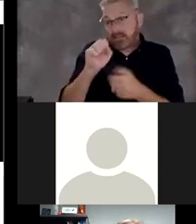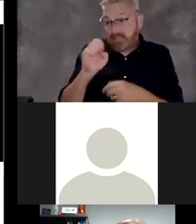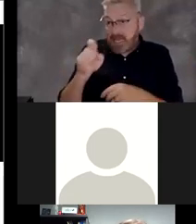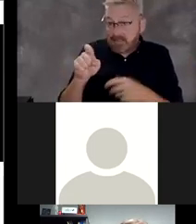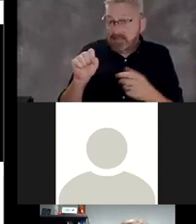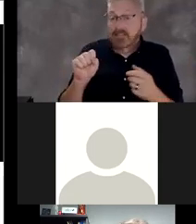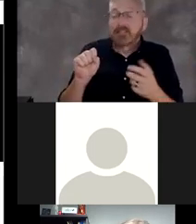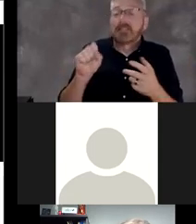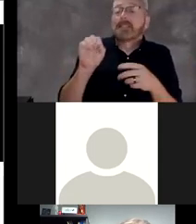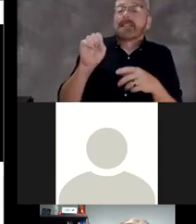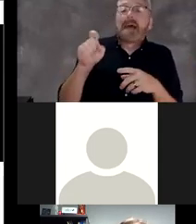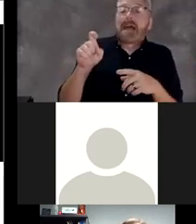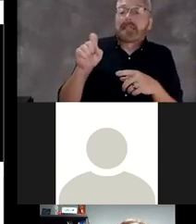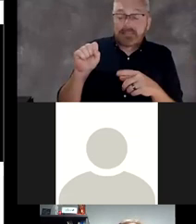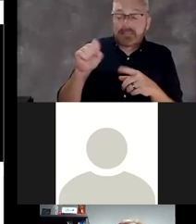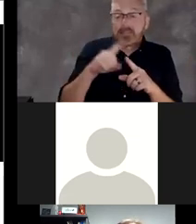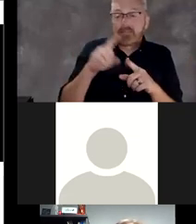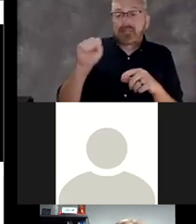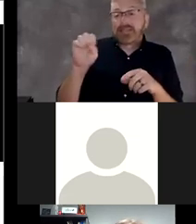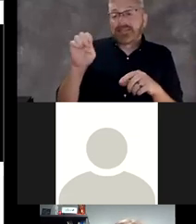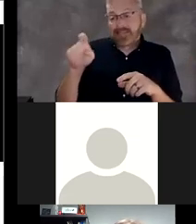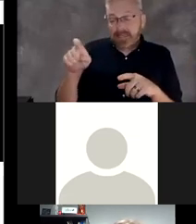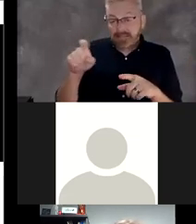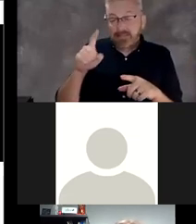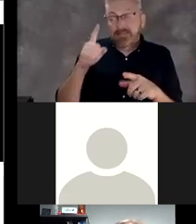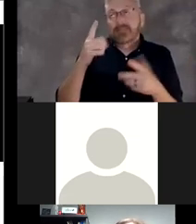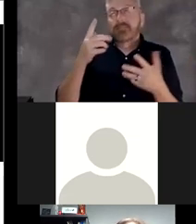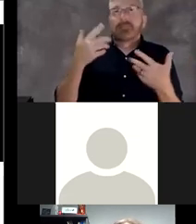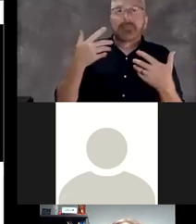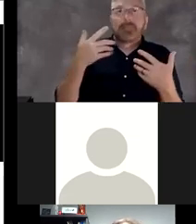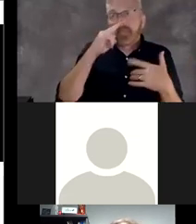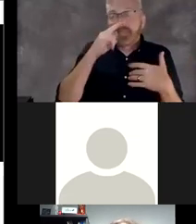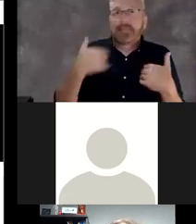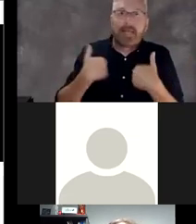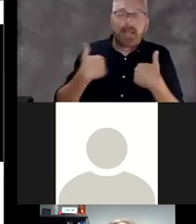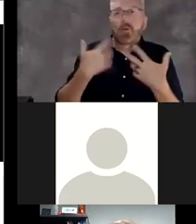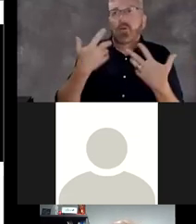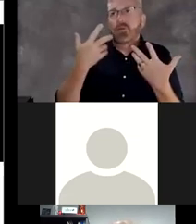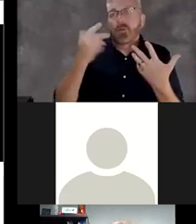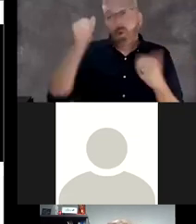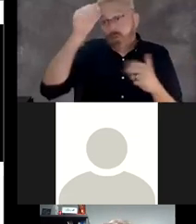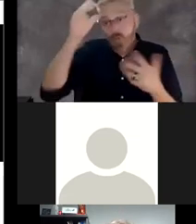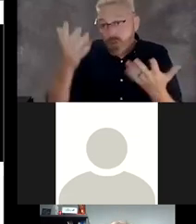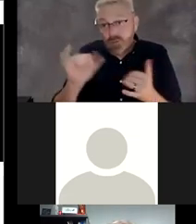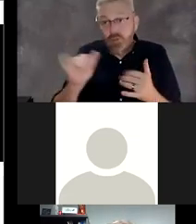TO KIDS AND TEENAGERS AND EVEN ADULTS, IF YOU HEAR FROM SOMEONE, YES, I WANT TO HAVE SEX, AND THEY ARE EXCITED ABOUT